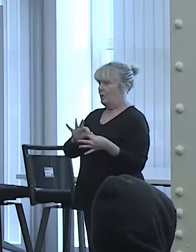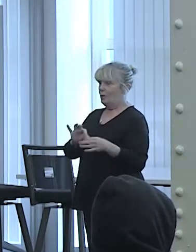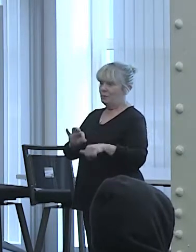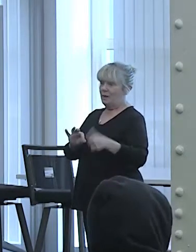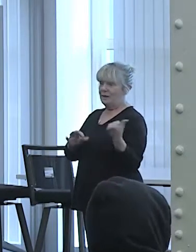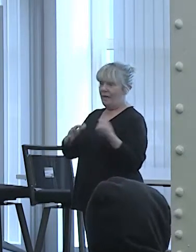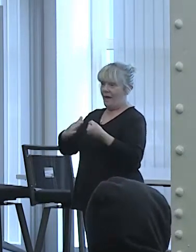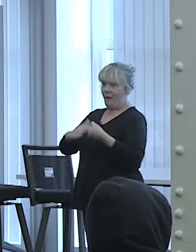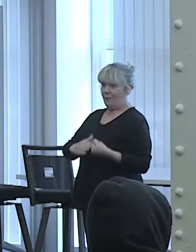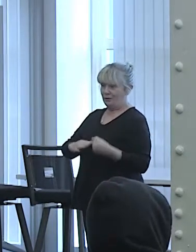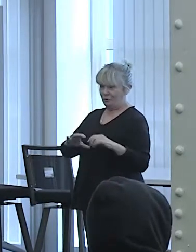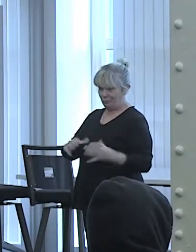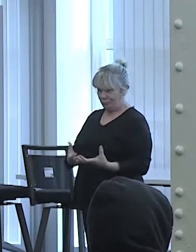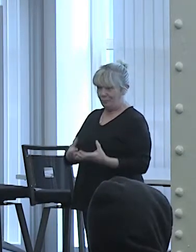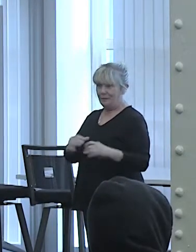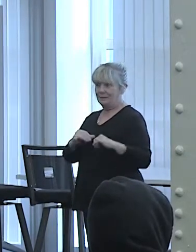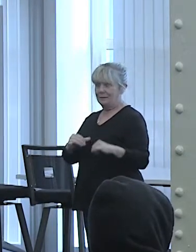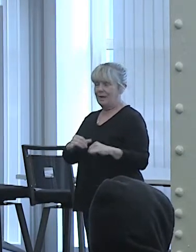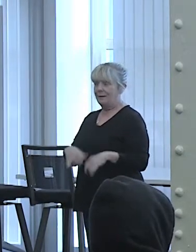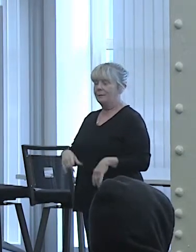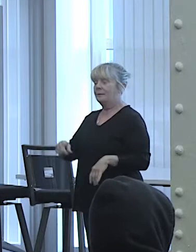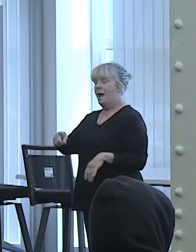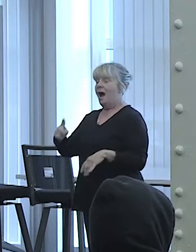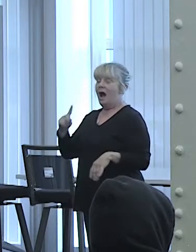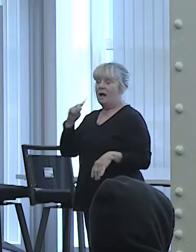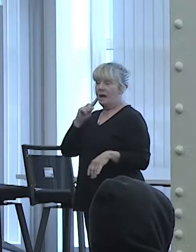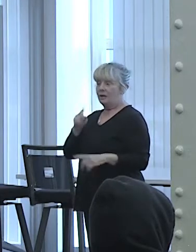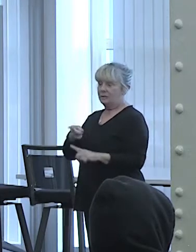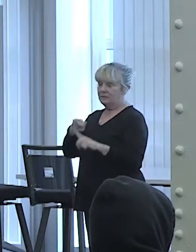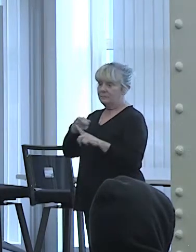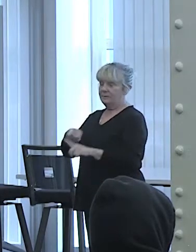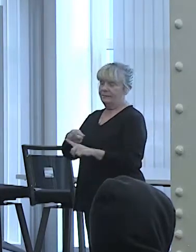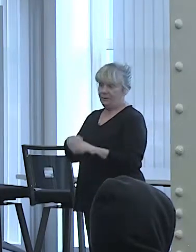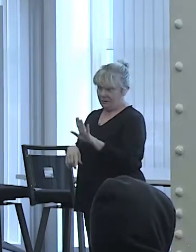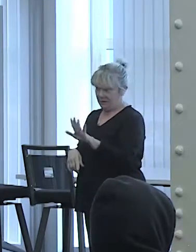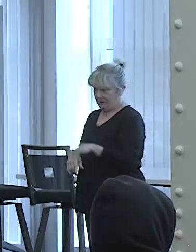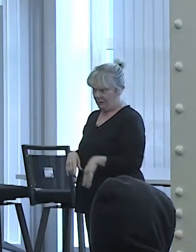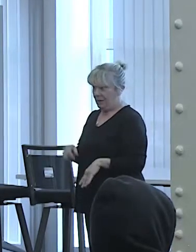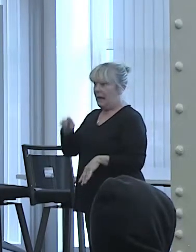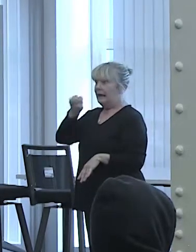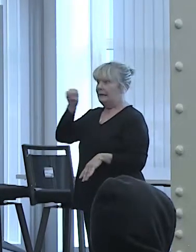The same kind of thing. I hear it specifically as an east Asian in the,